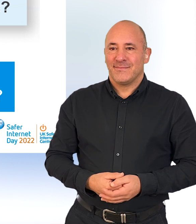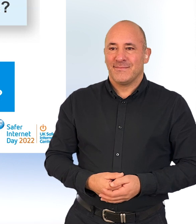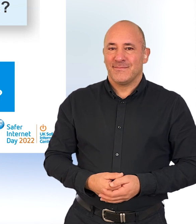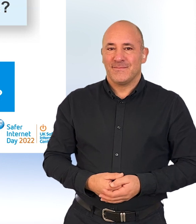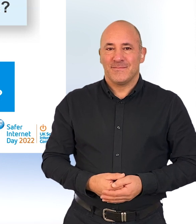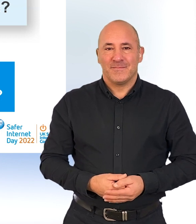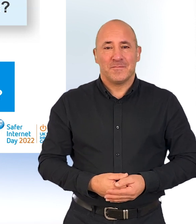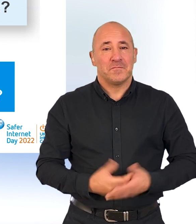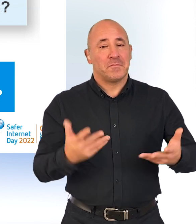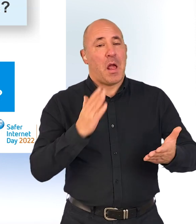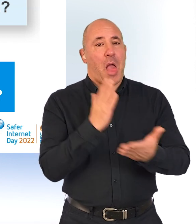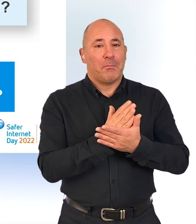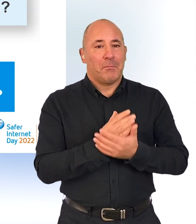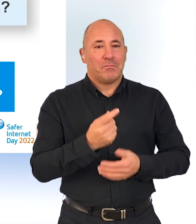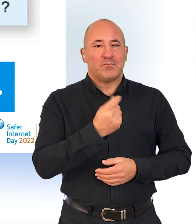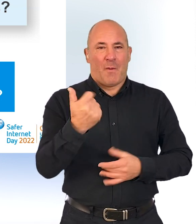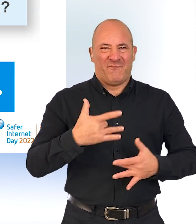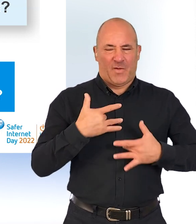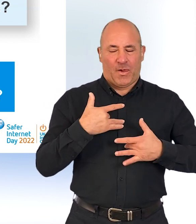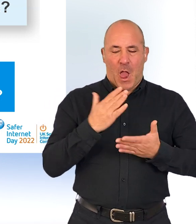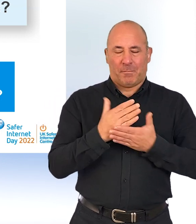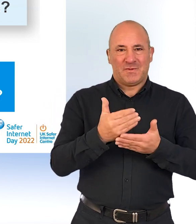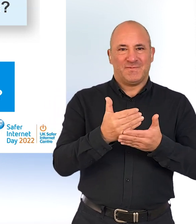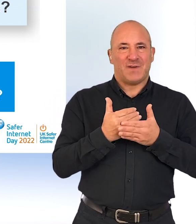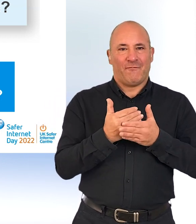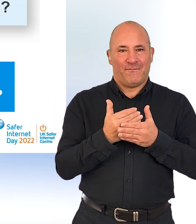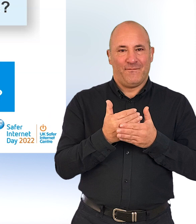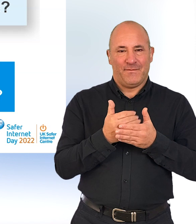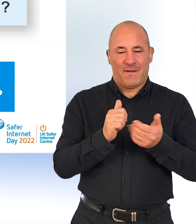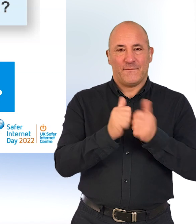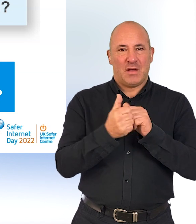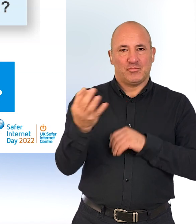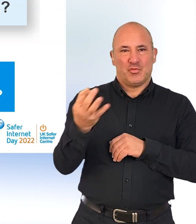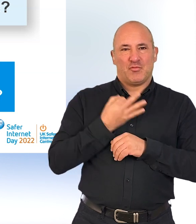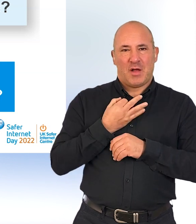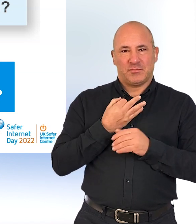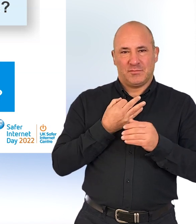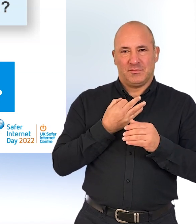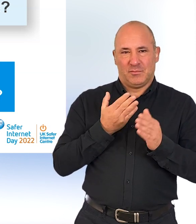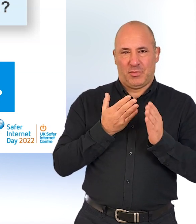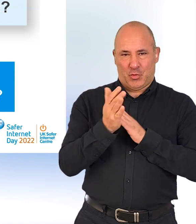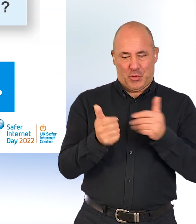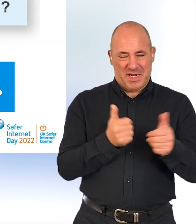Whilst it is certainly true that some people feel safe accepting a friend request from someone they do not know outside of the game,